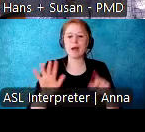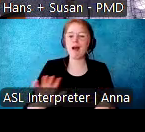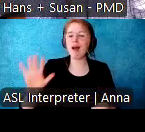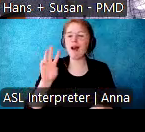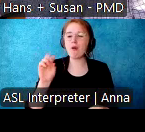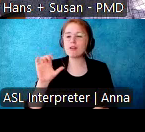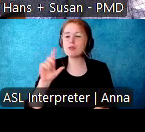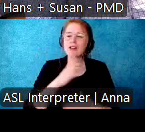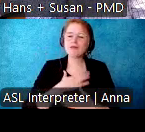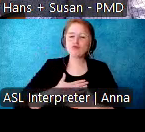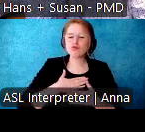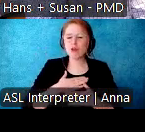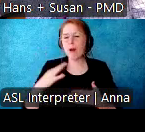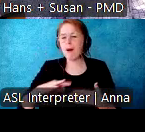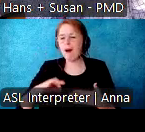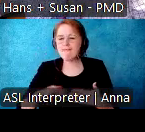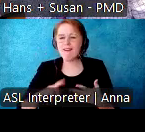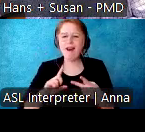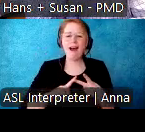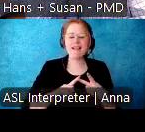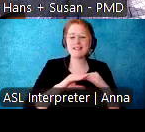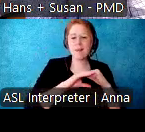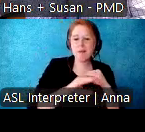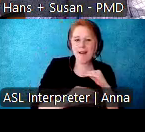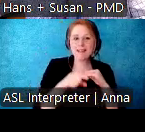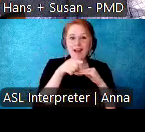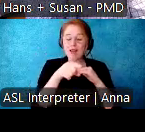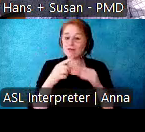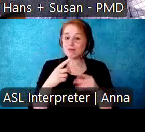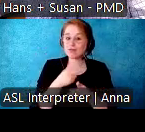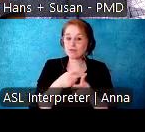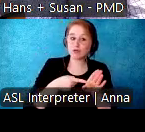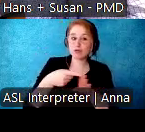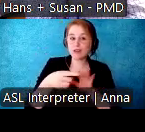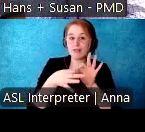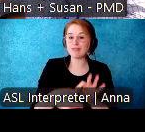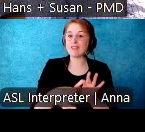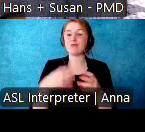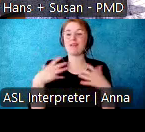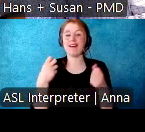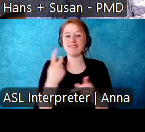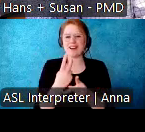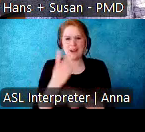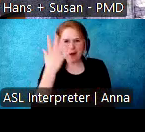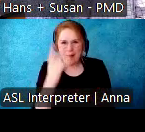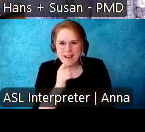and stability of a career in healthcare. Why not you? WisCaregiver Careers can help you get started